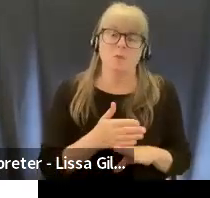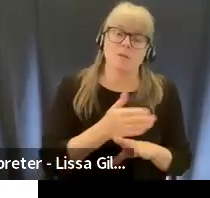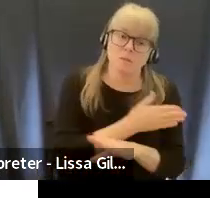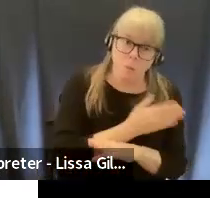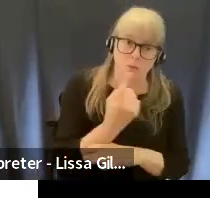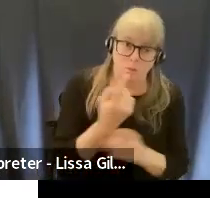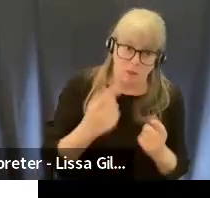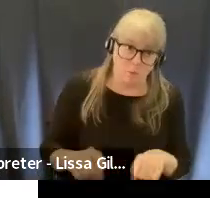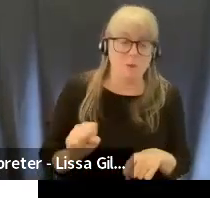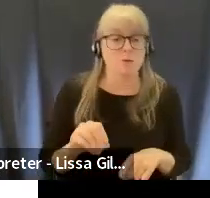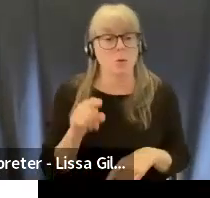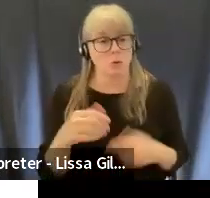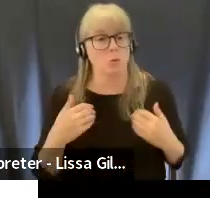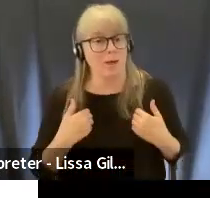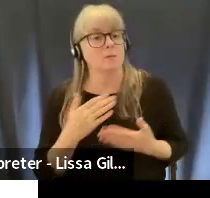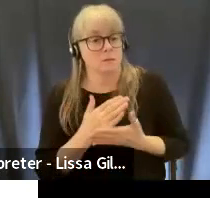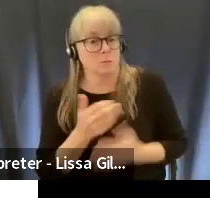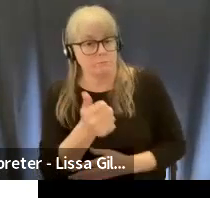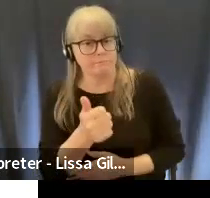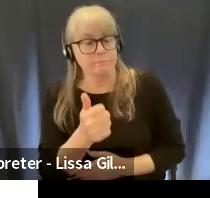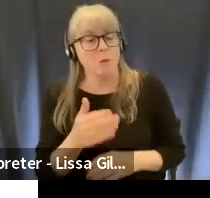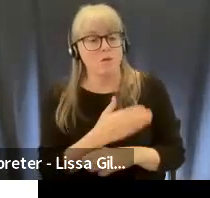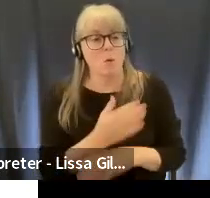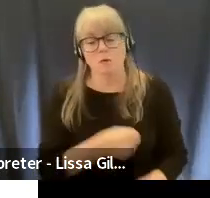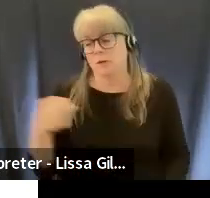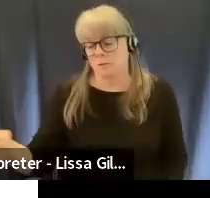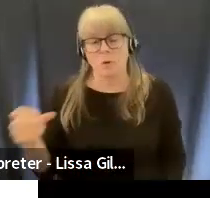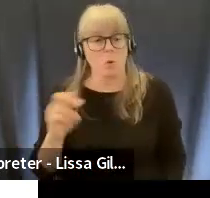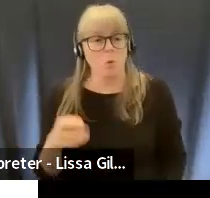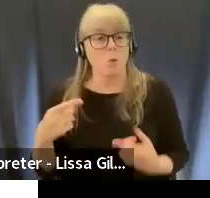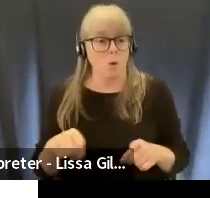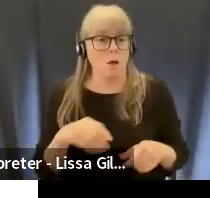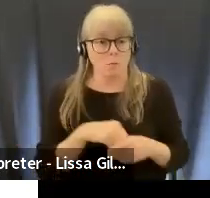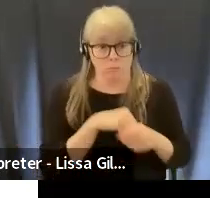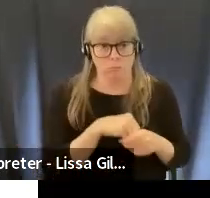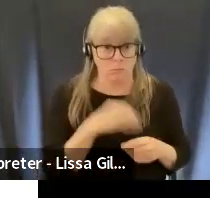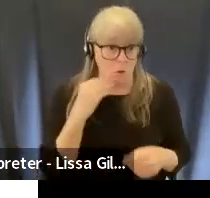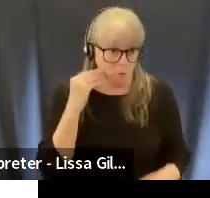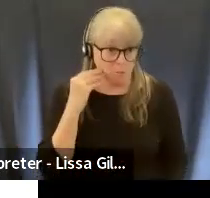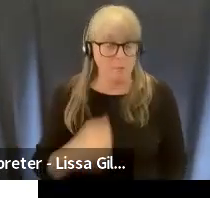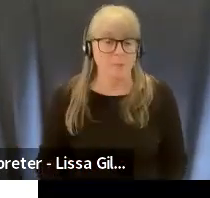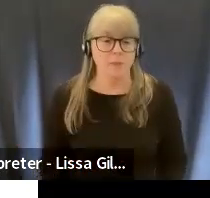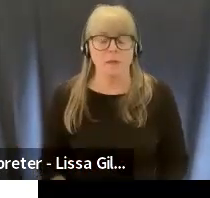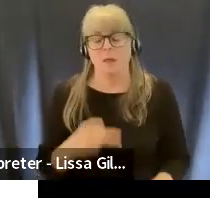advance to make sure you're taking care of a certain amount of time, a certain amount, because of what we have so just gathering some of that keeping enough cash.